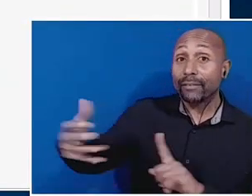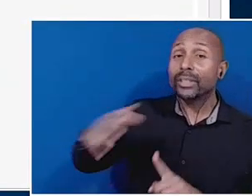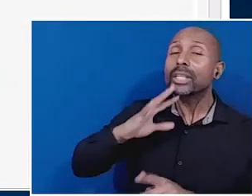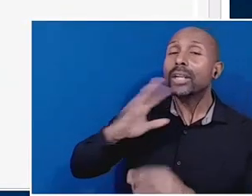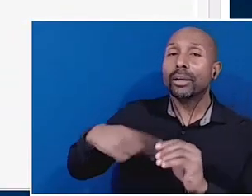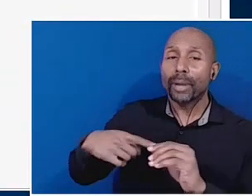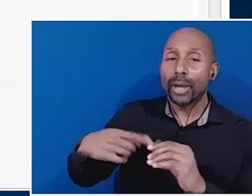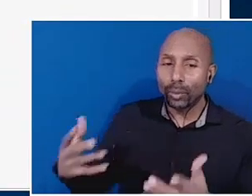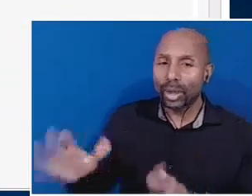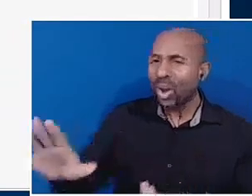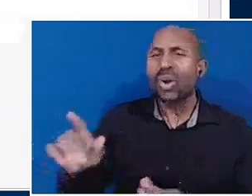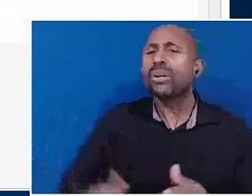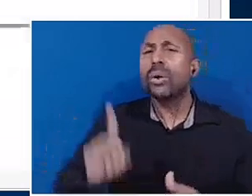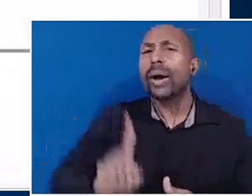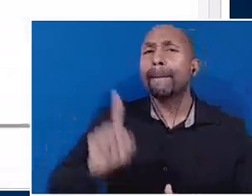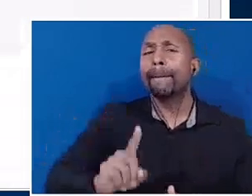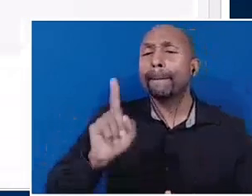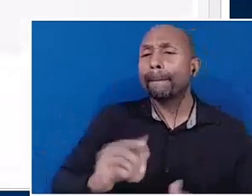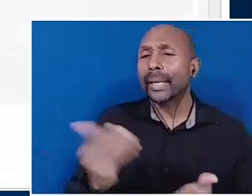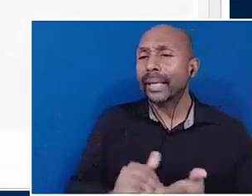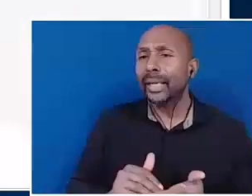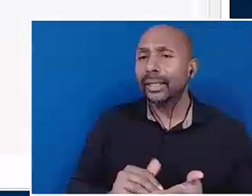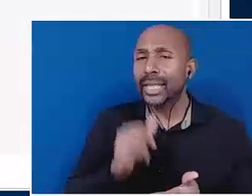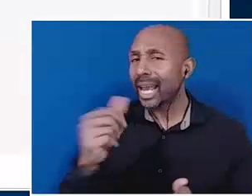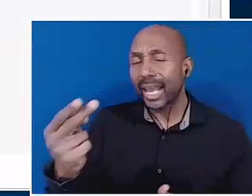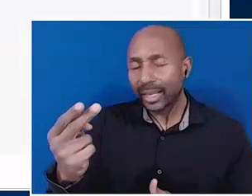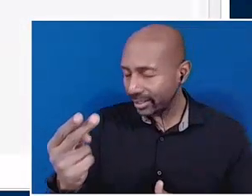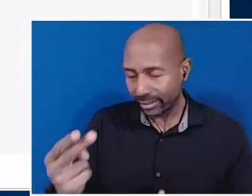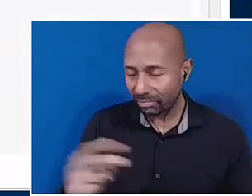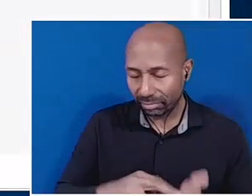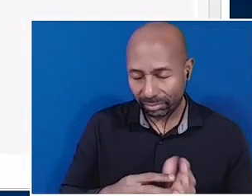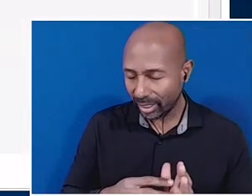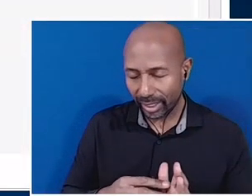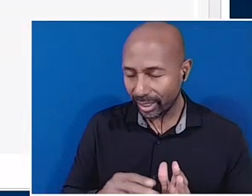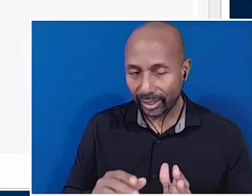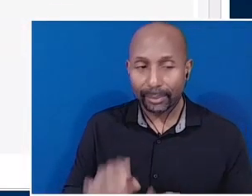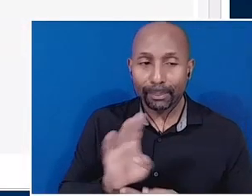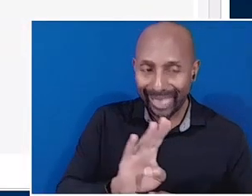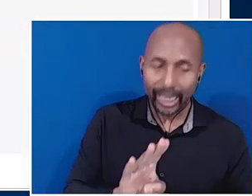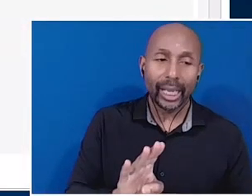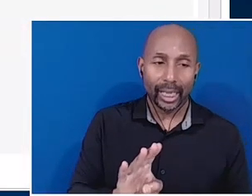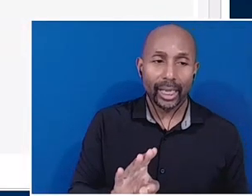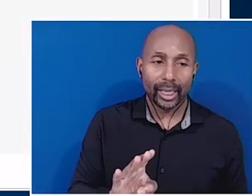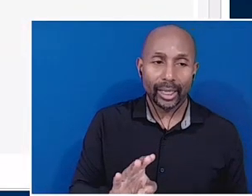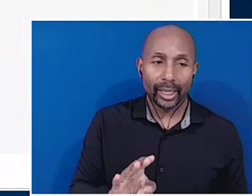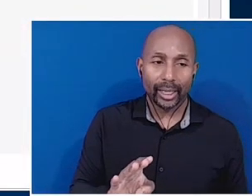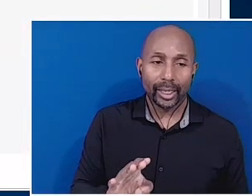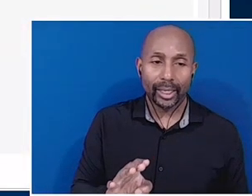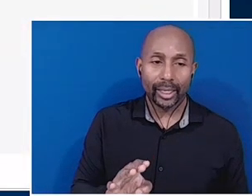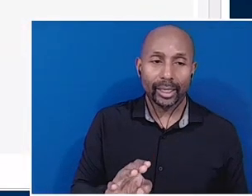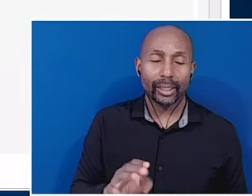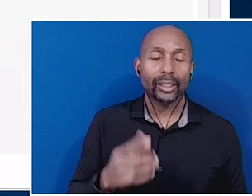back. I didn't mean (h). I meant, in (b) the reference to 602.20 (h). I'm sorry.